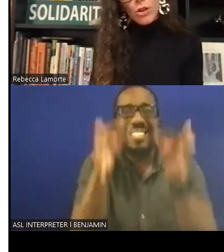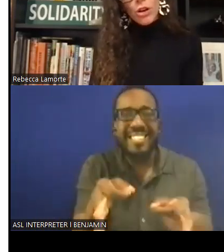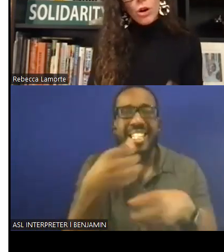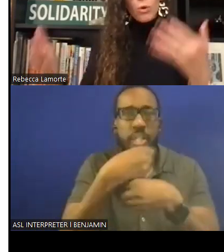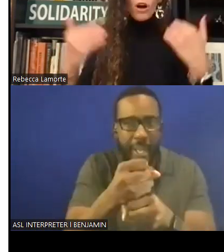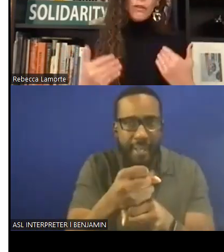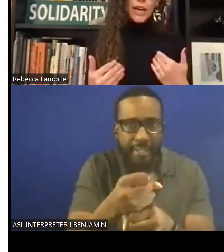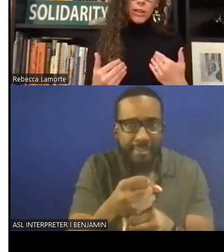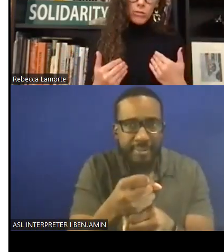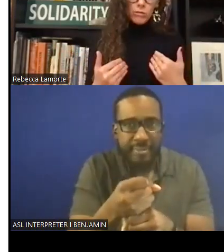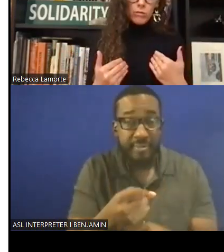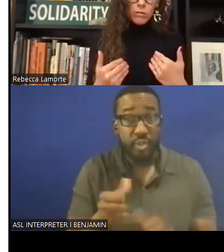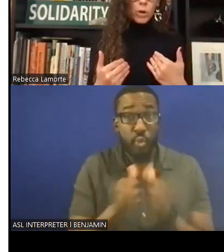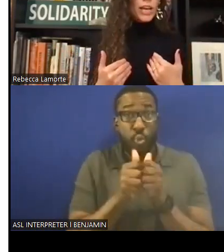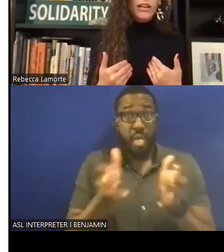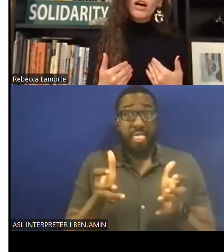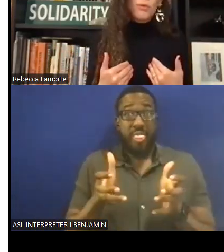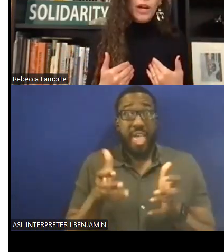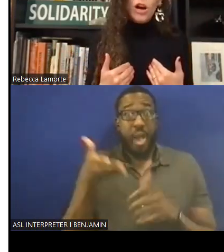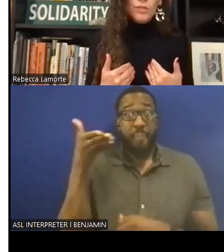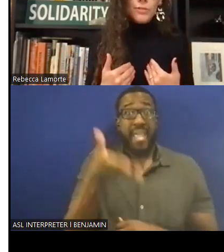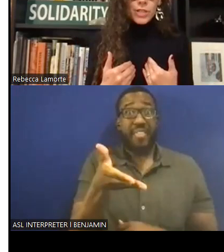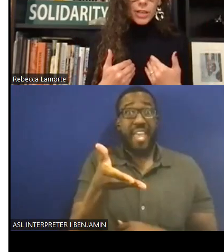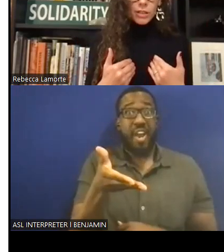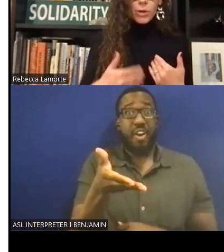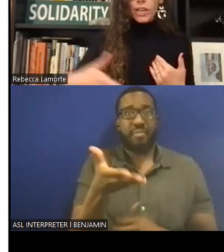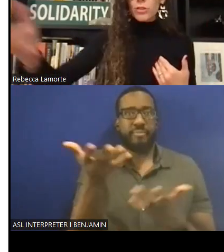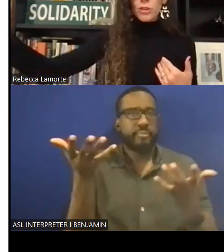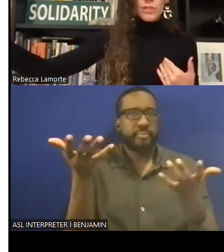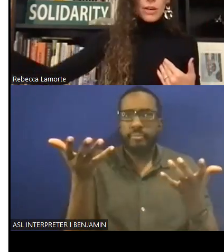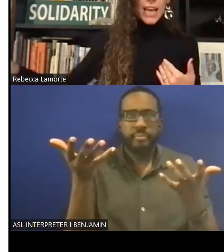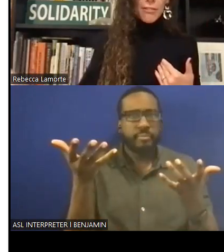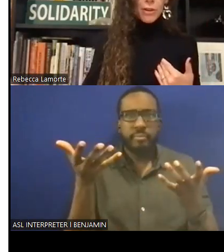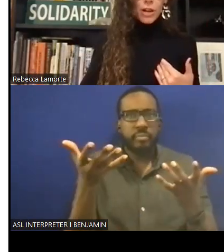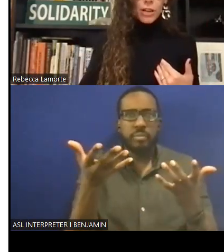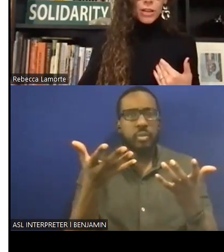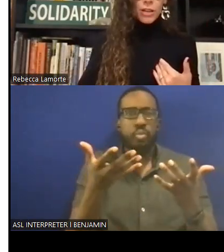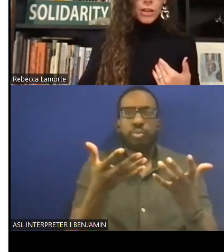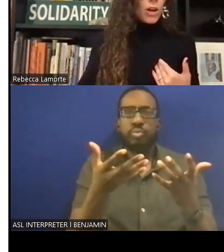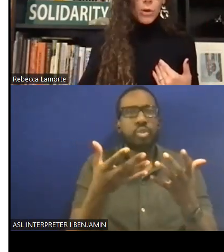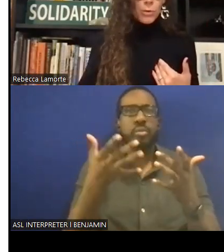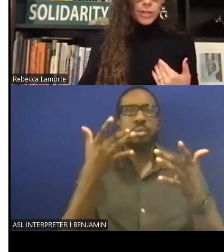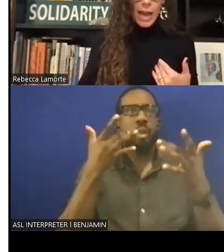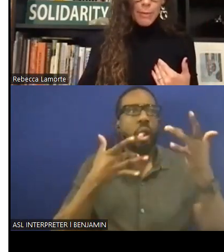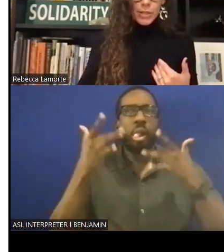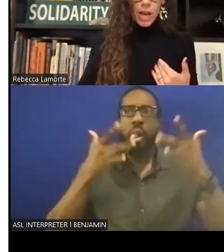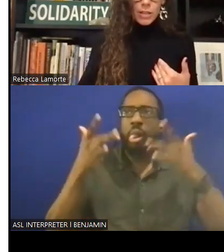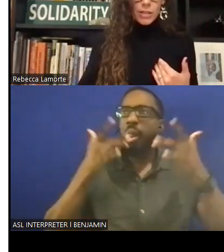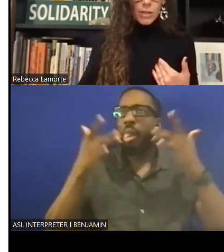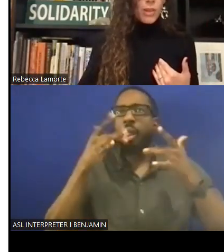we're on the menu. We're getting cut up and carved for dinner, and we're getting served out to everyone, not knowing what's gonna happen to us,